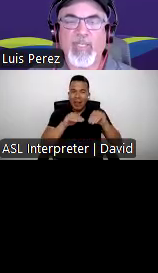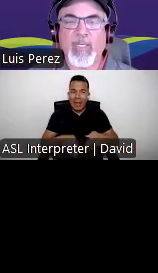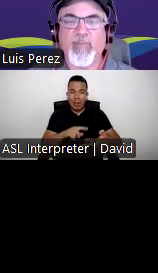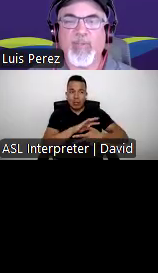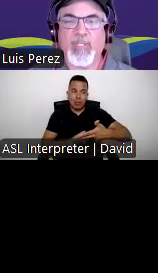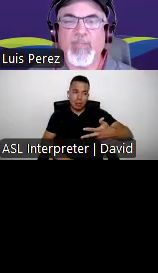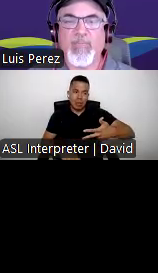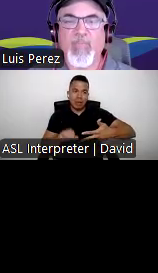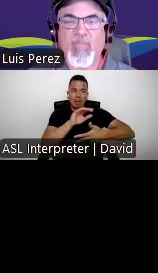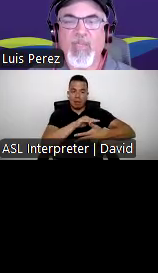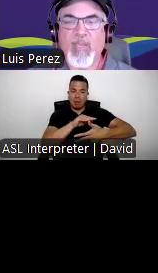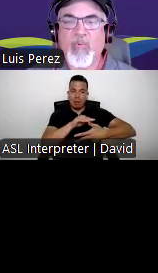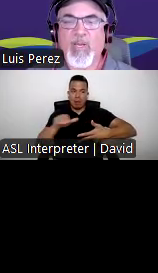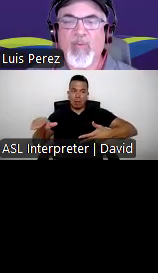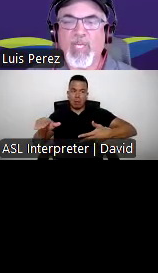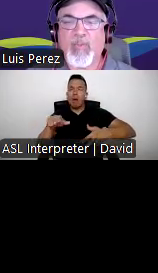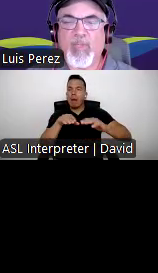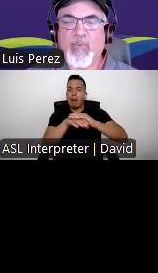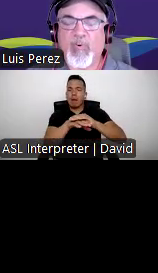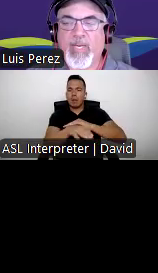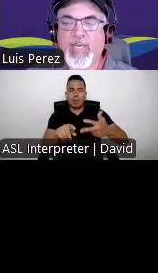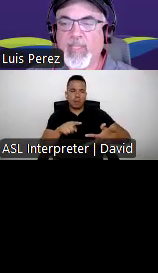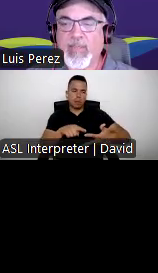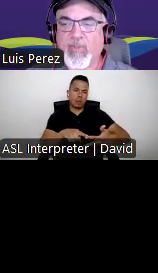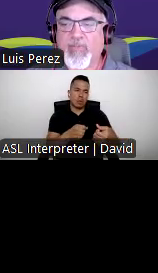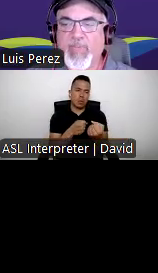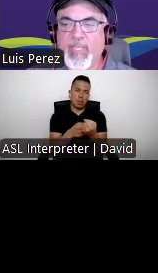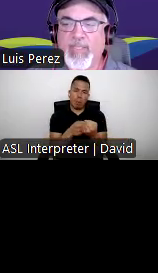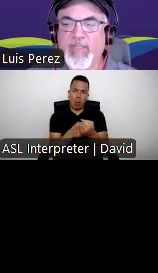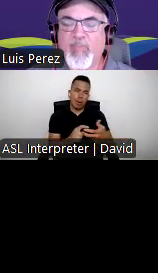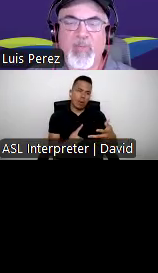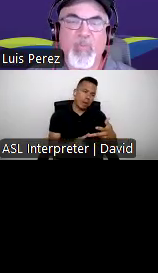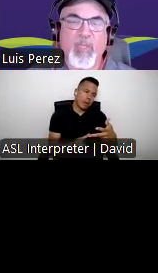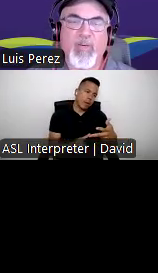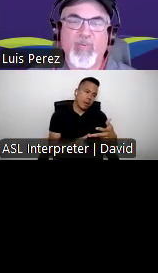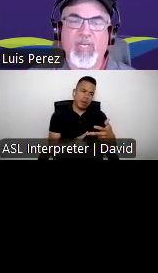executive function. We want to make sure that we provide accessible information, but we don't want